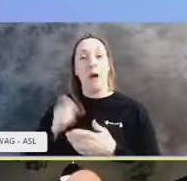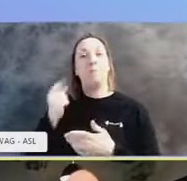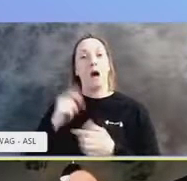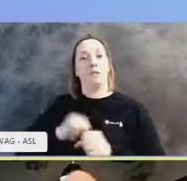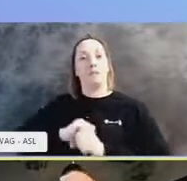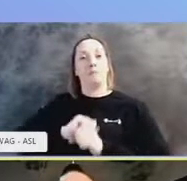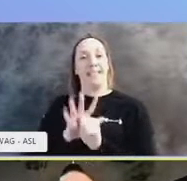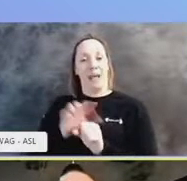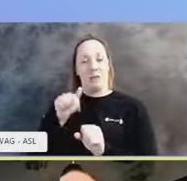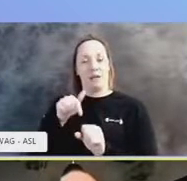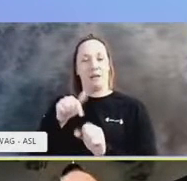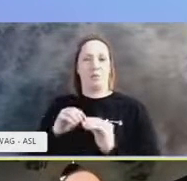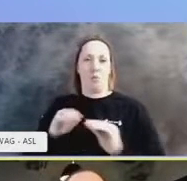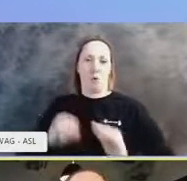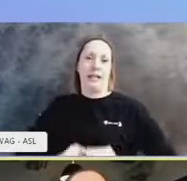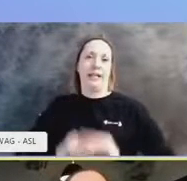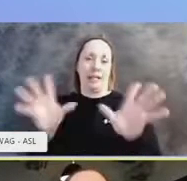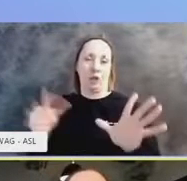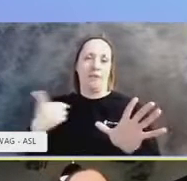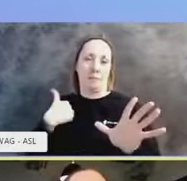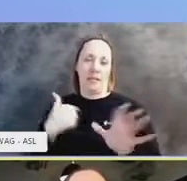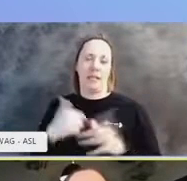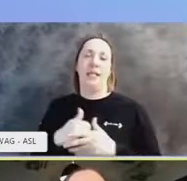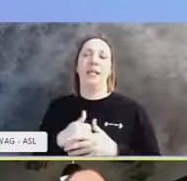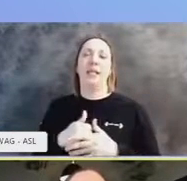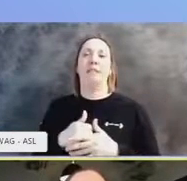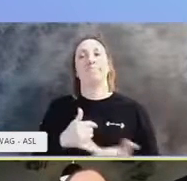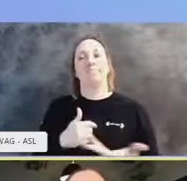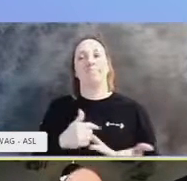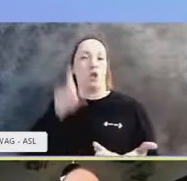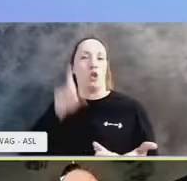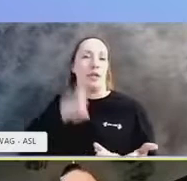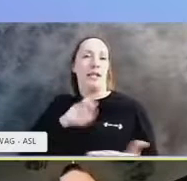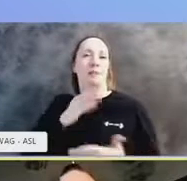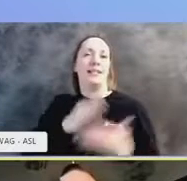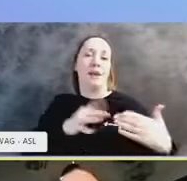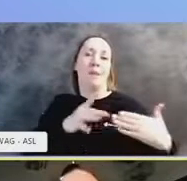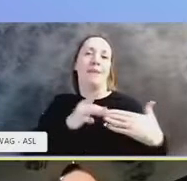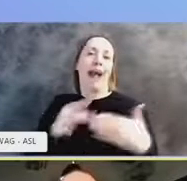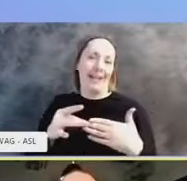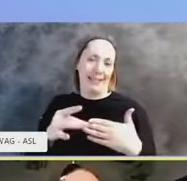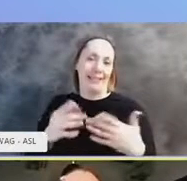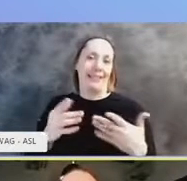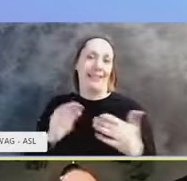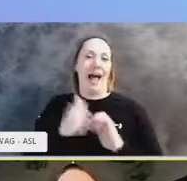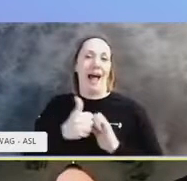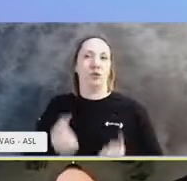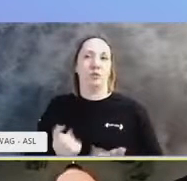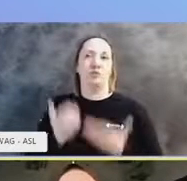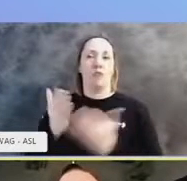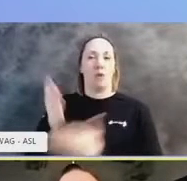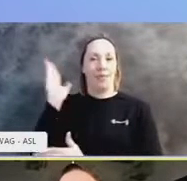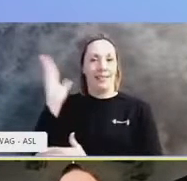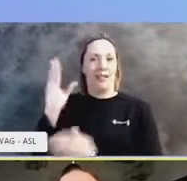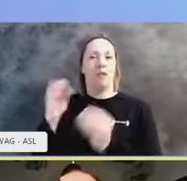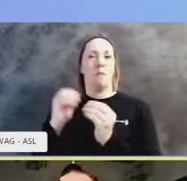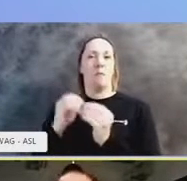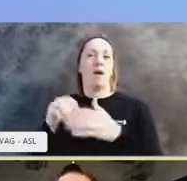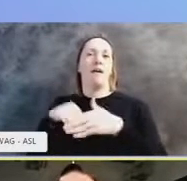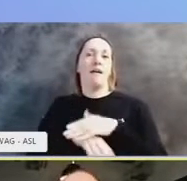As we were going through the pandemic, and exceptionally before before that, it became even clearer to me that there